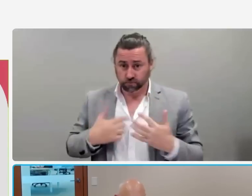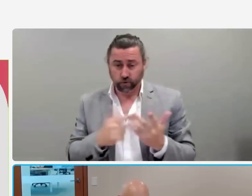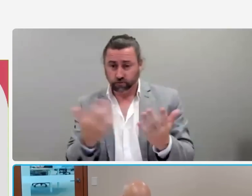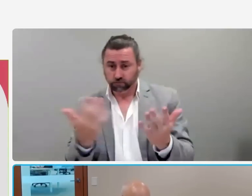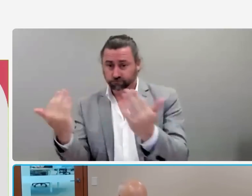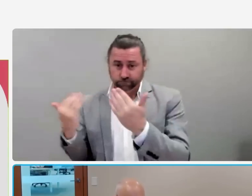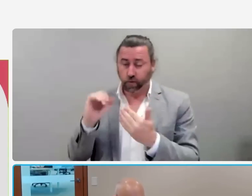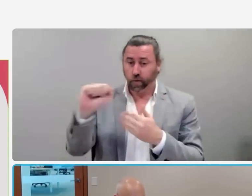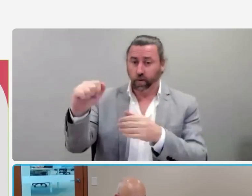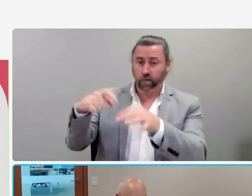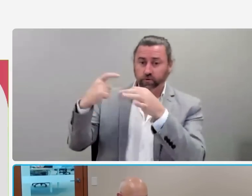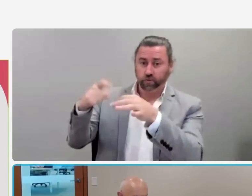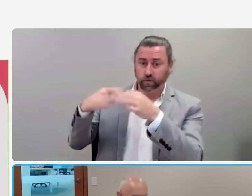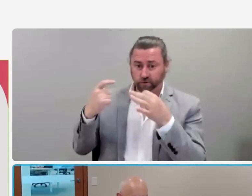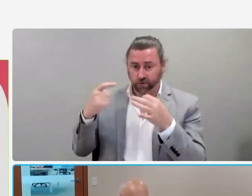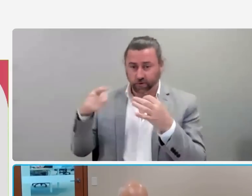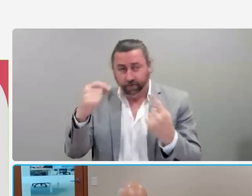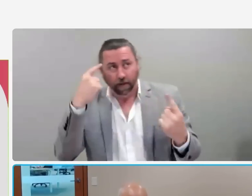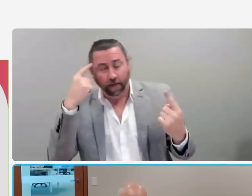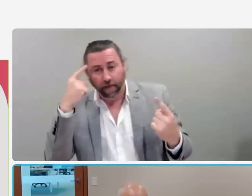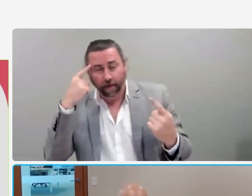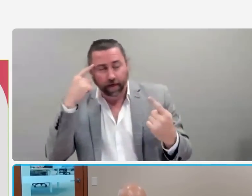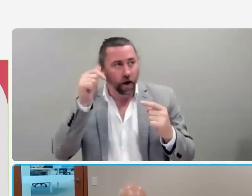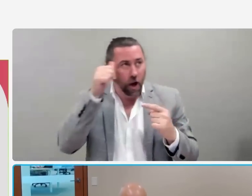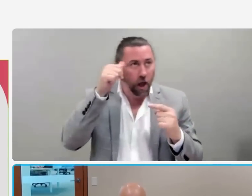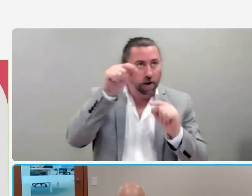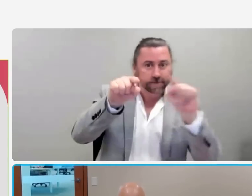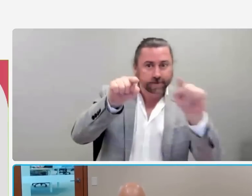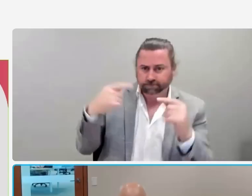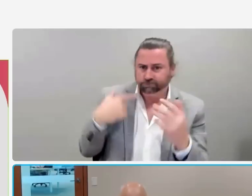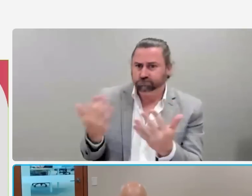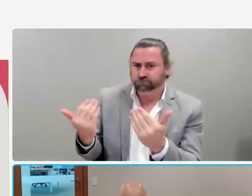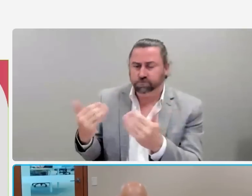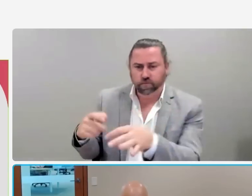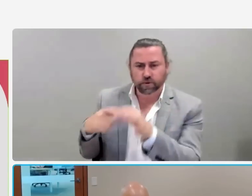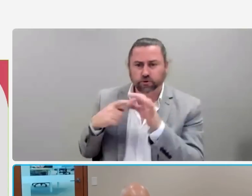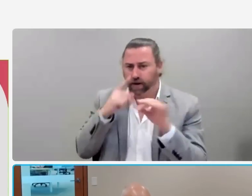the issues that the sector is worrying about. So you can ask a question of me or any of the panel